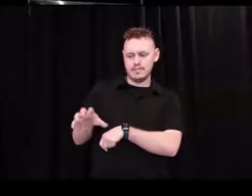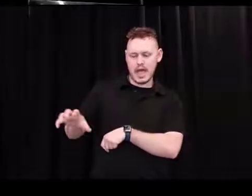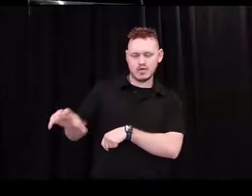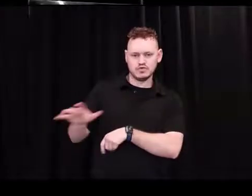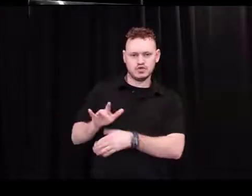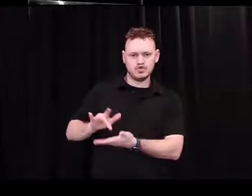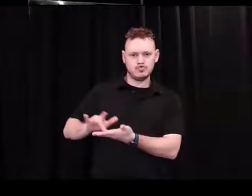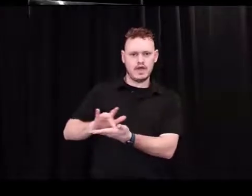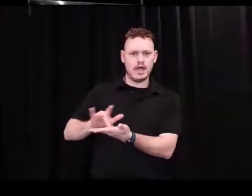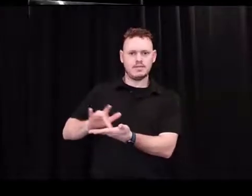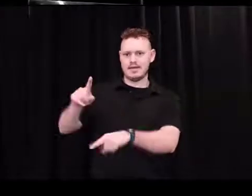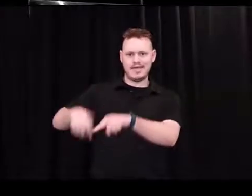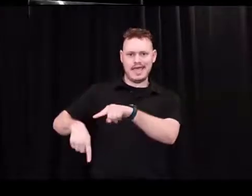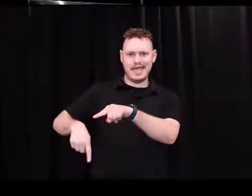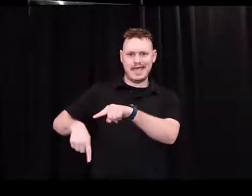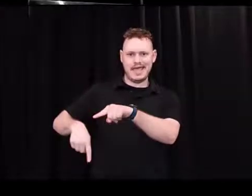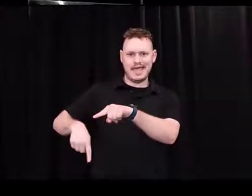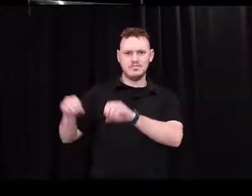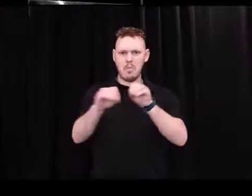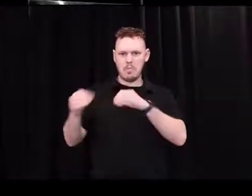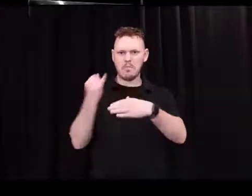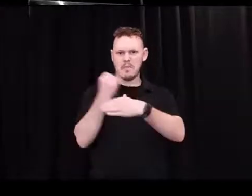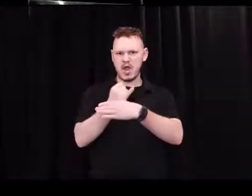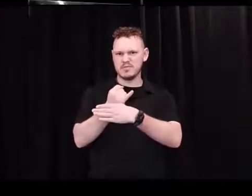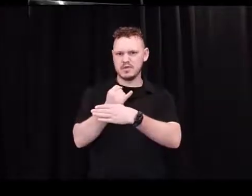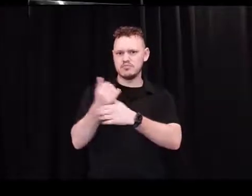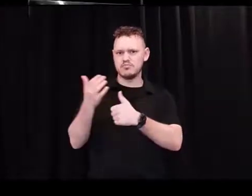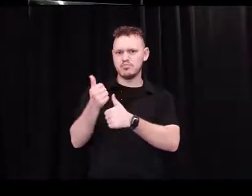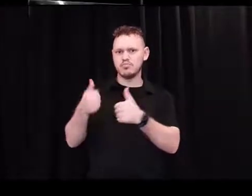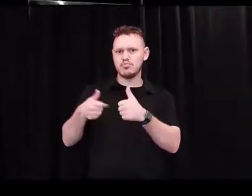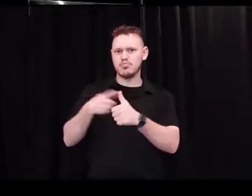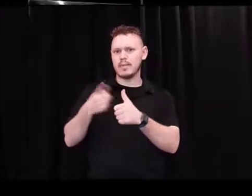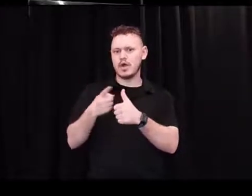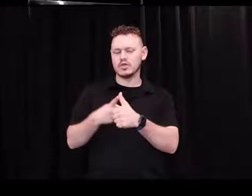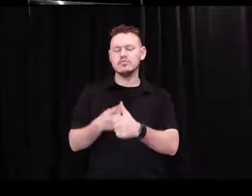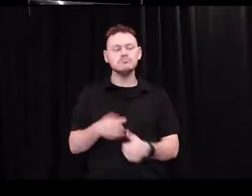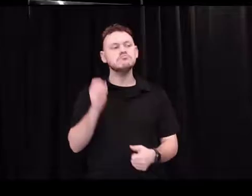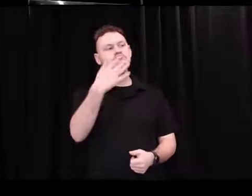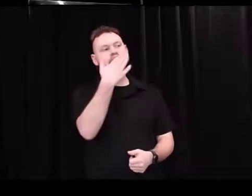like that, so mobility impairment primarily, yeah. [Audience Member 1] Okay, okay thank you.